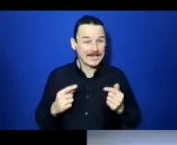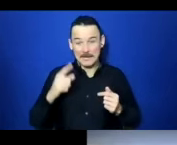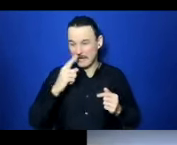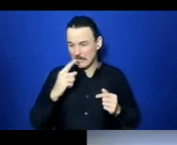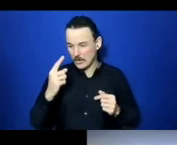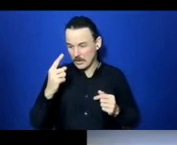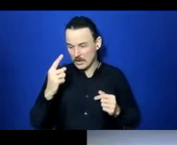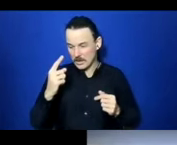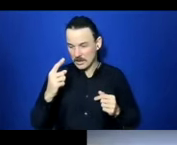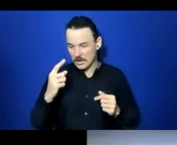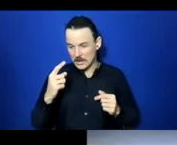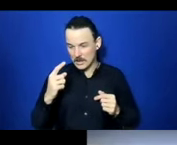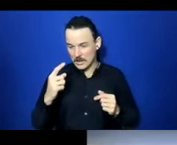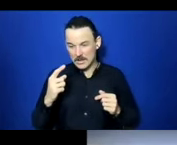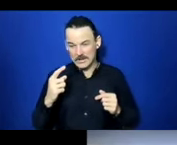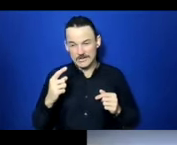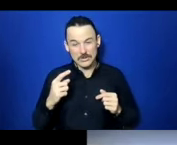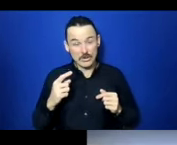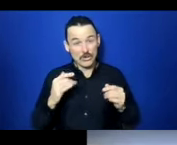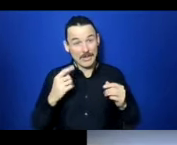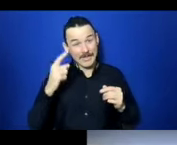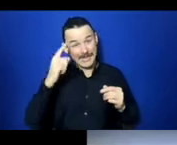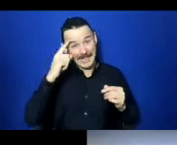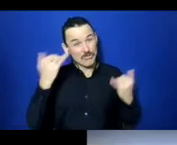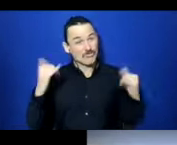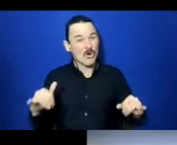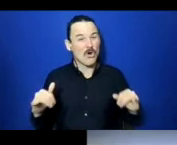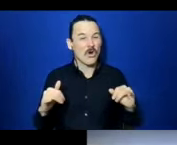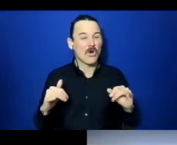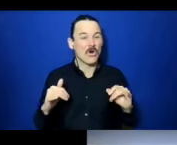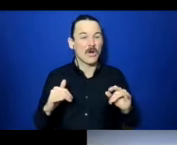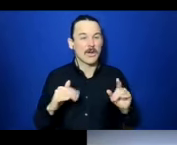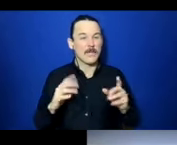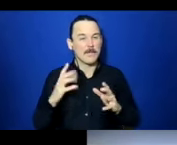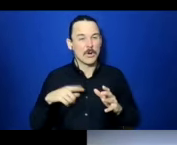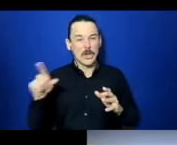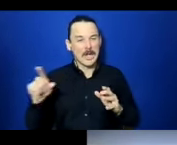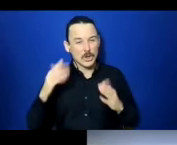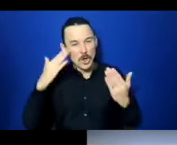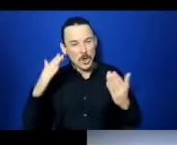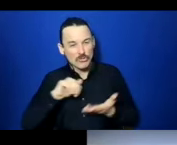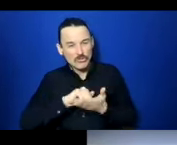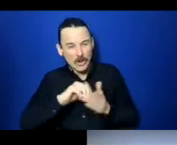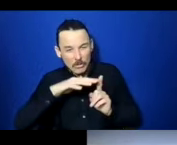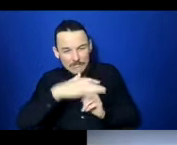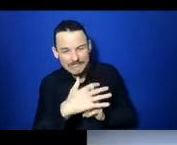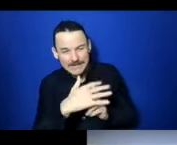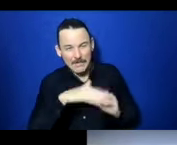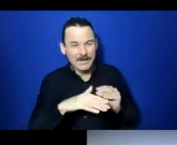that that's where we all have to be a little bit careful around our own data. But yeah being on the